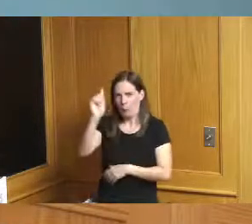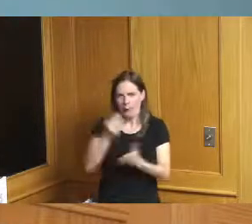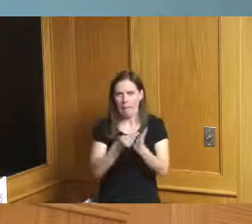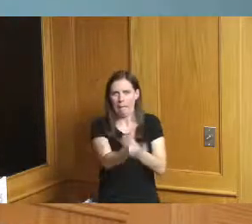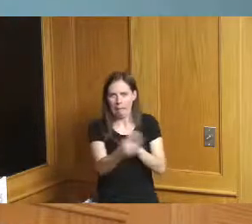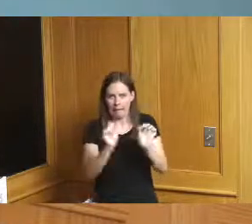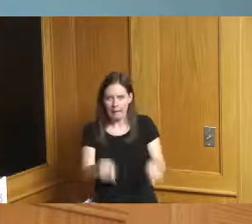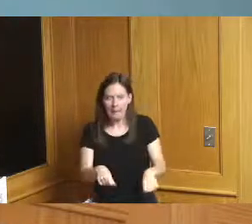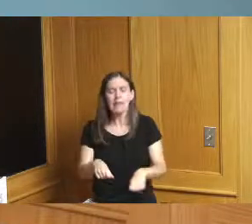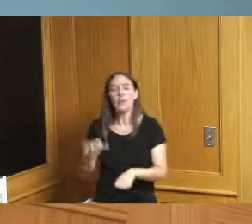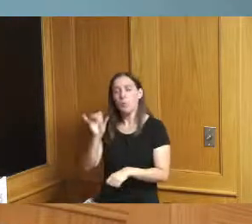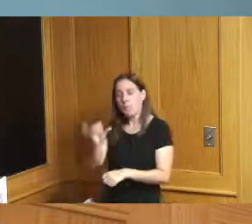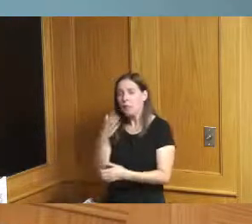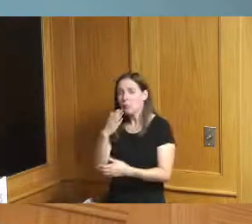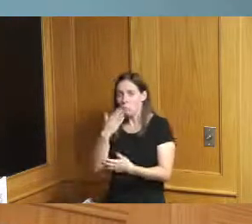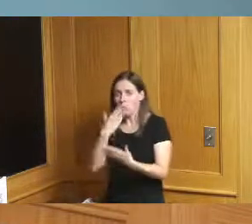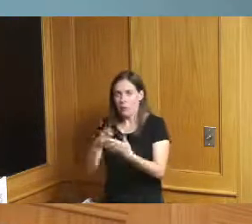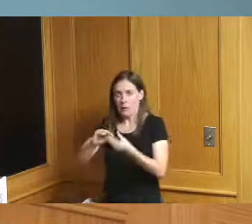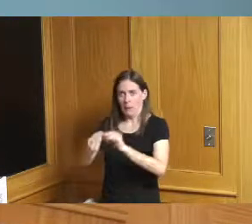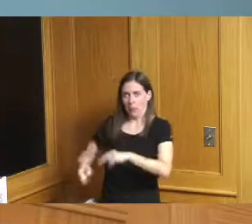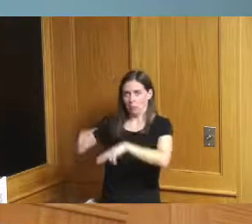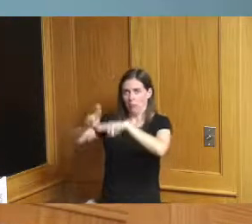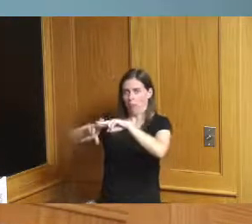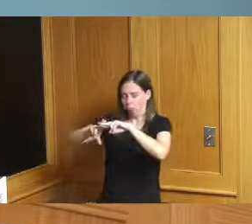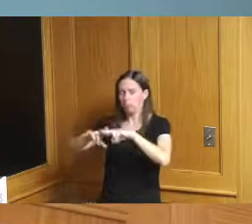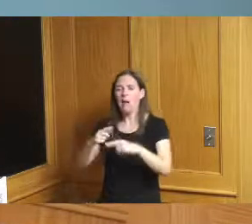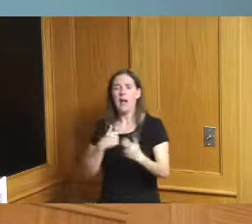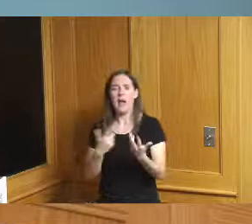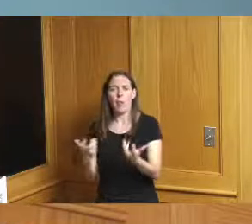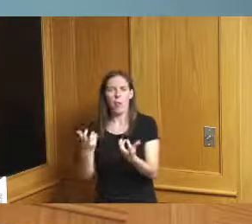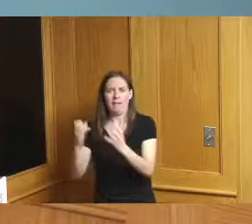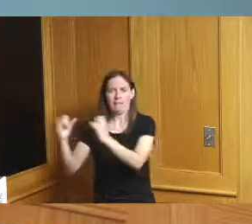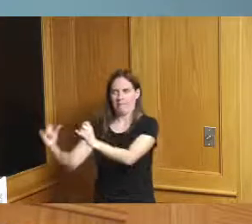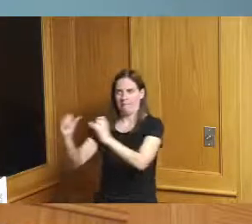I'm glad to hear that we're going to do those and i would like to see us if there needs to be